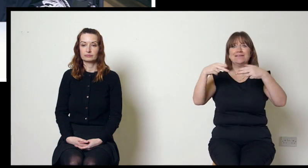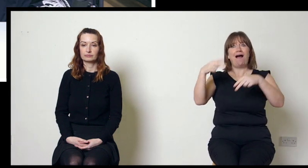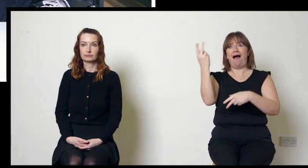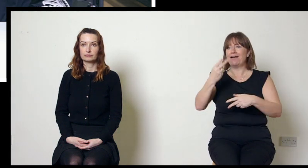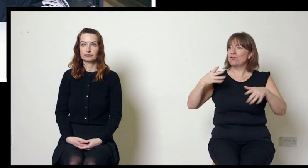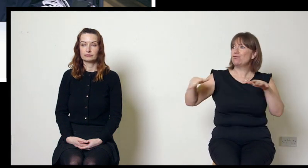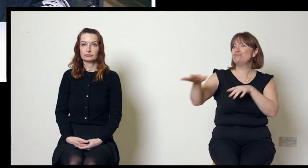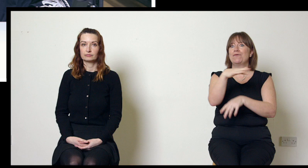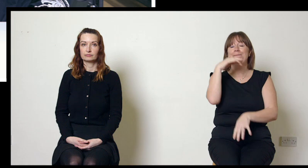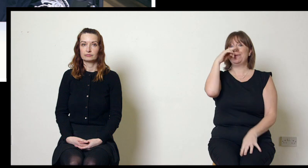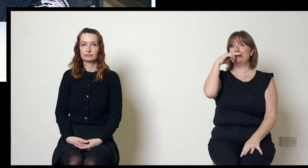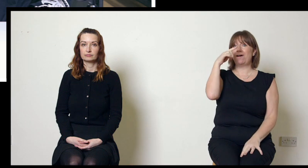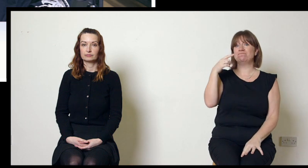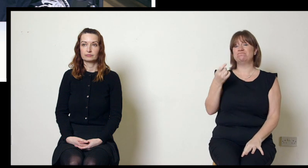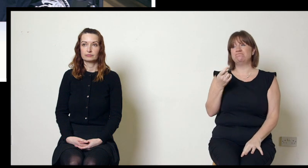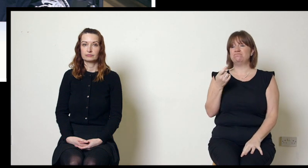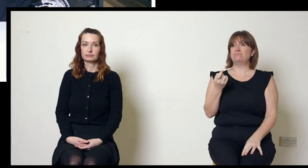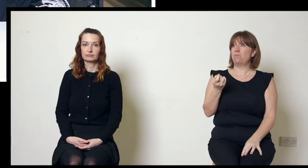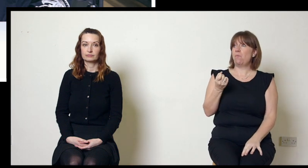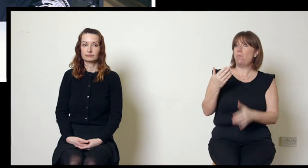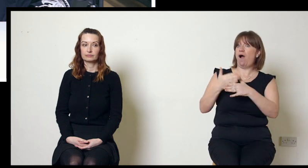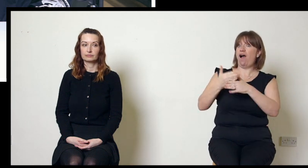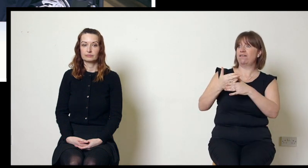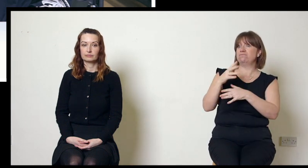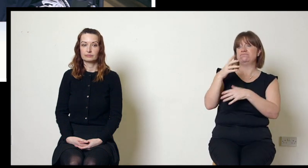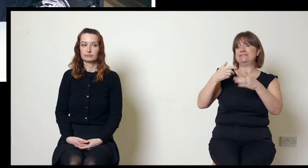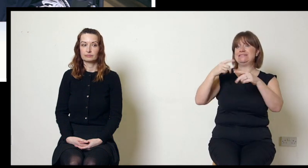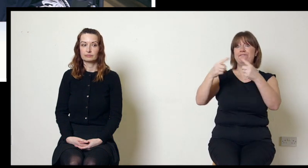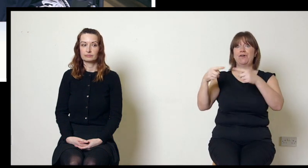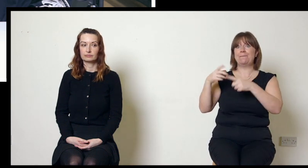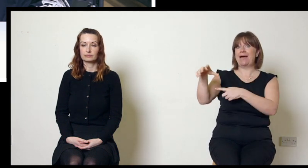We quite often work in neighbourhoods and with the… I'll come back to it it makes sense...